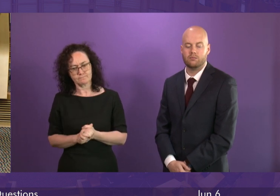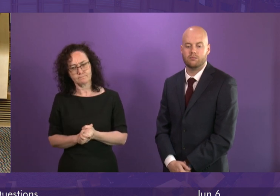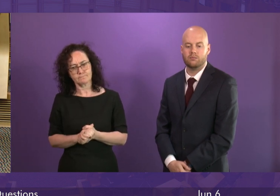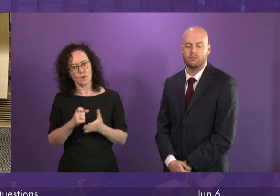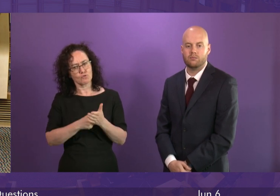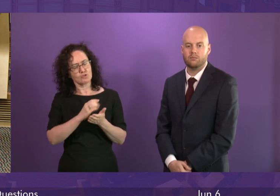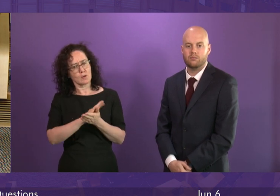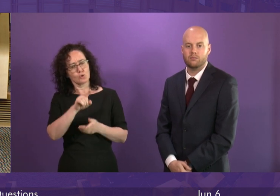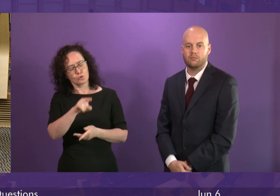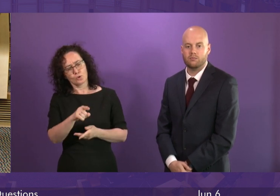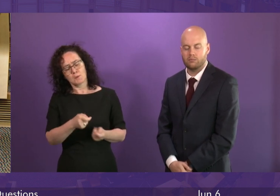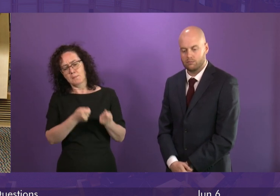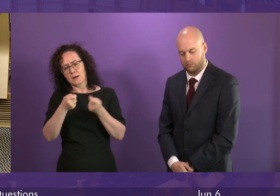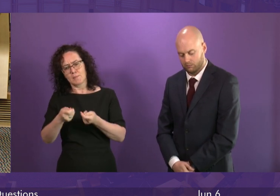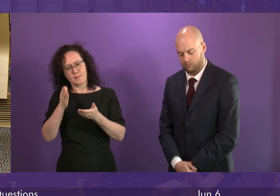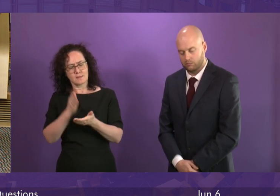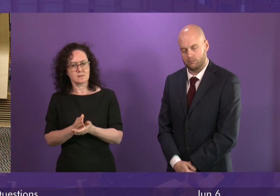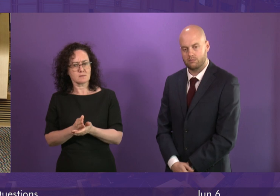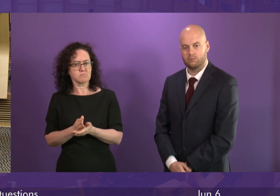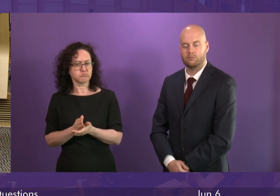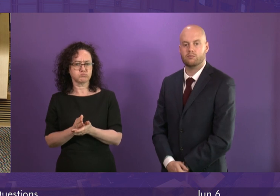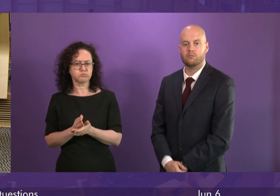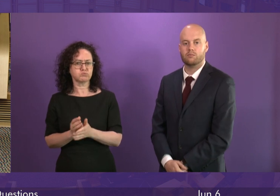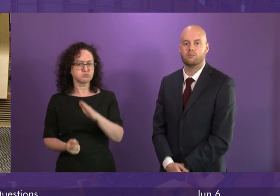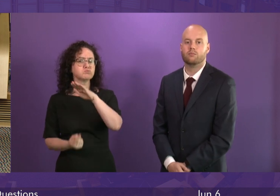Rachael Hamilton raises significant issues relating to mental health services for young